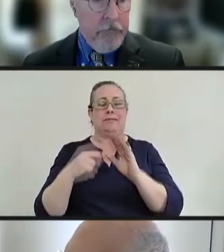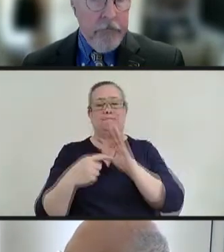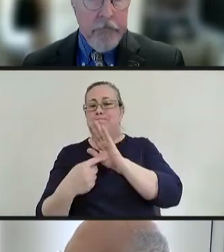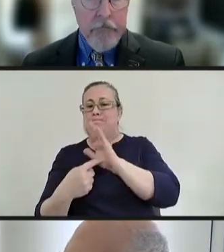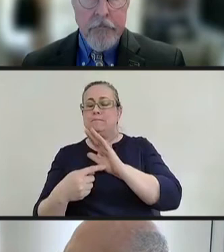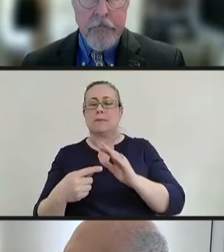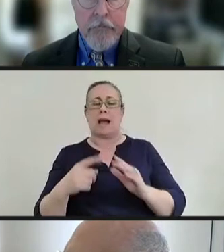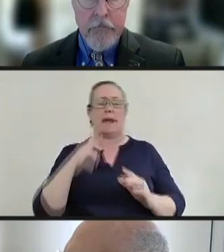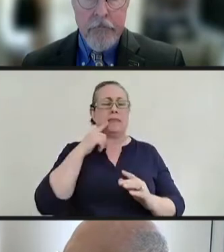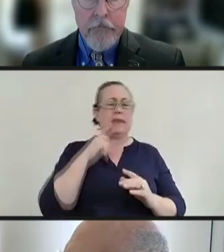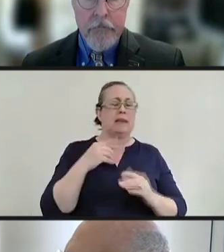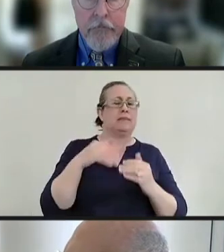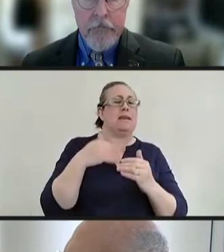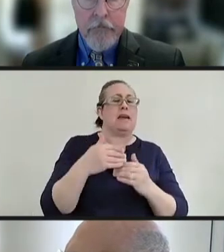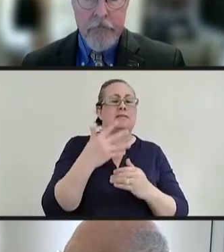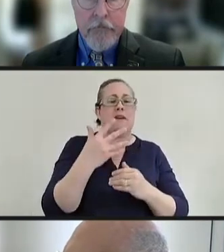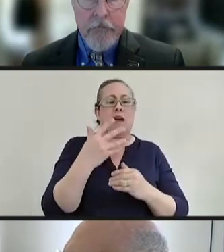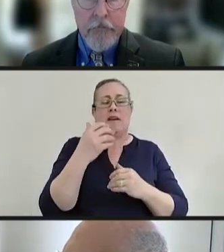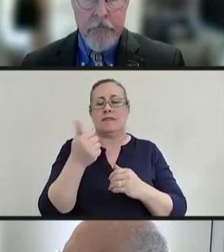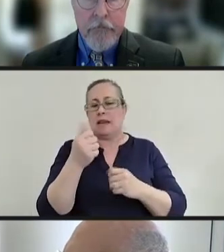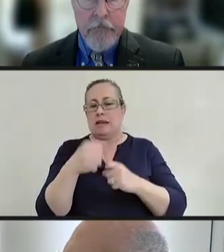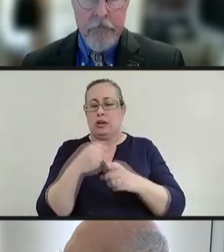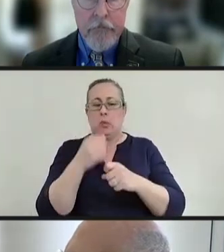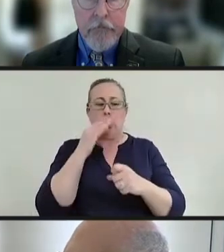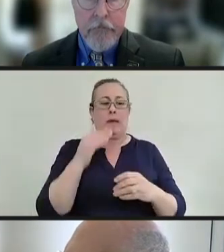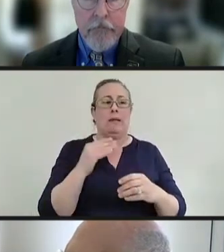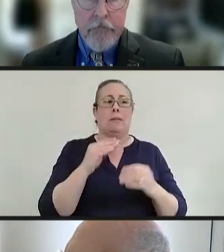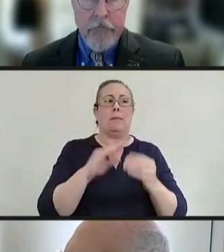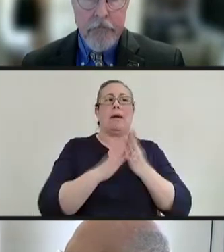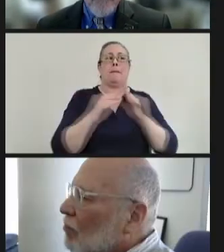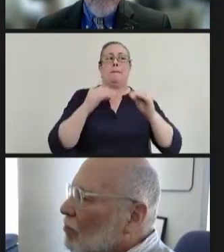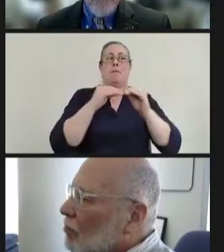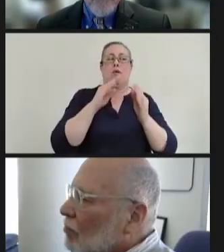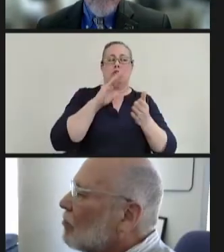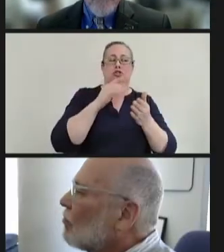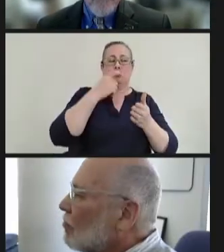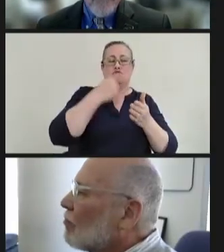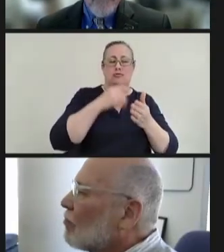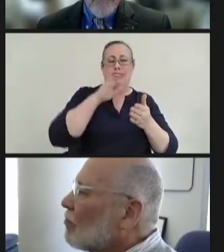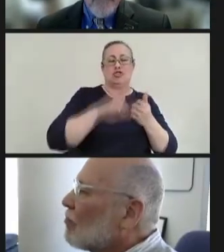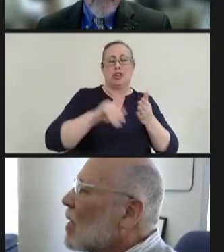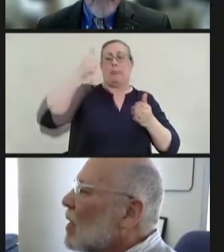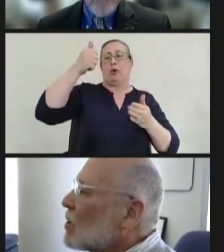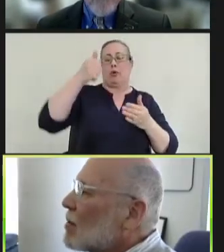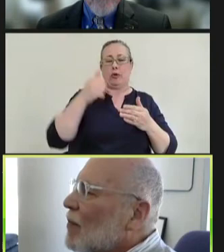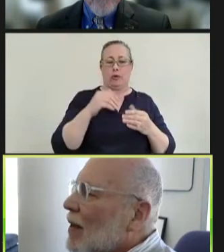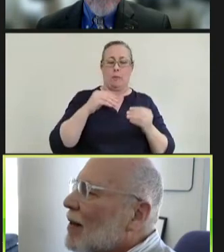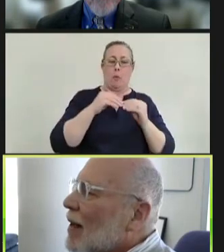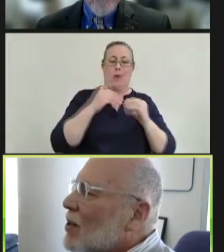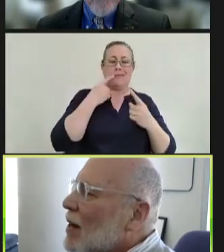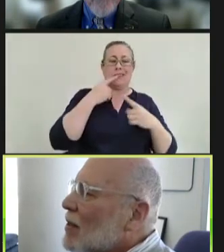will get cheaper, and we'll start to know where to look at. Does that start to answer your question? Male Speaker: Yes. Yes, it does.